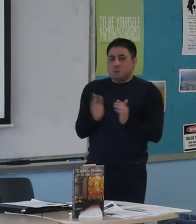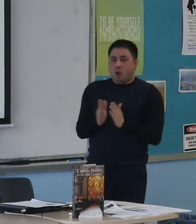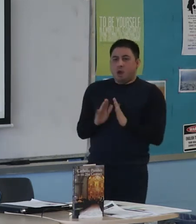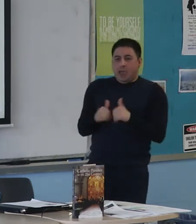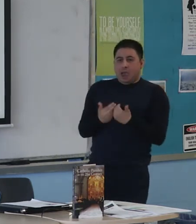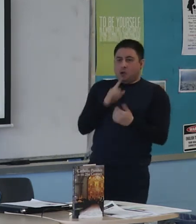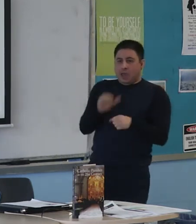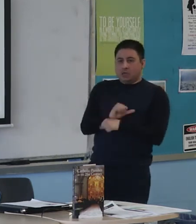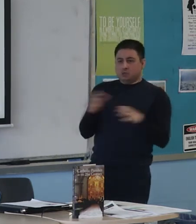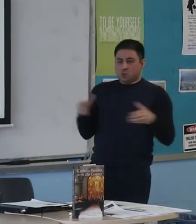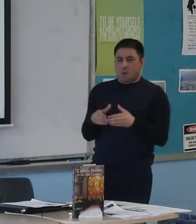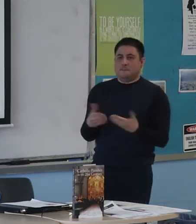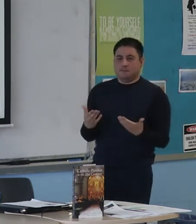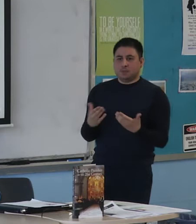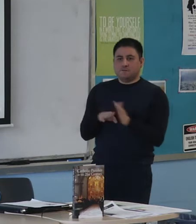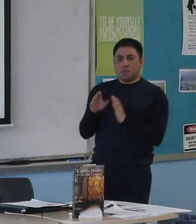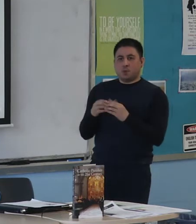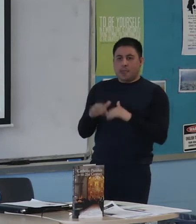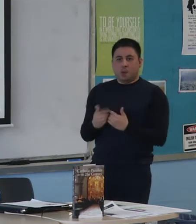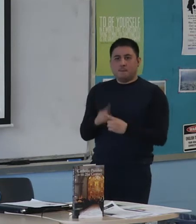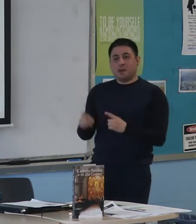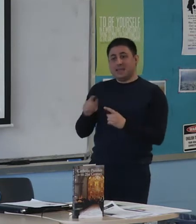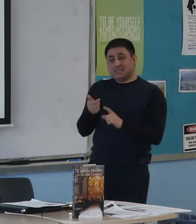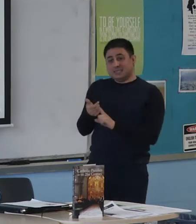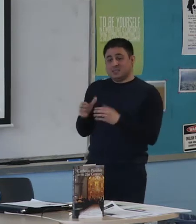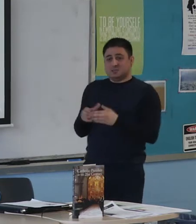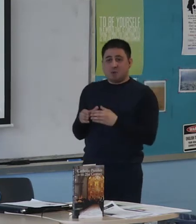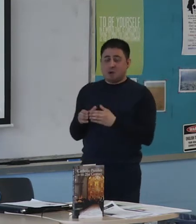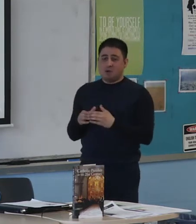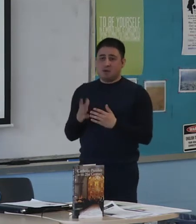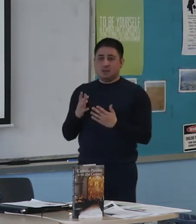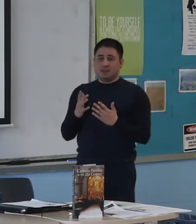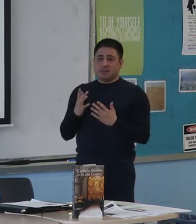the group? But, also, they're so small there is naturally a support group.